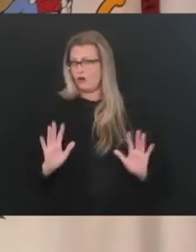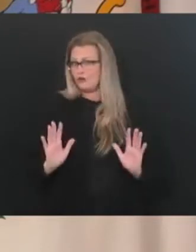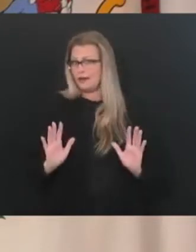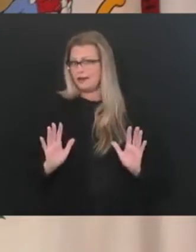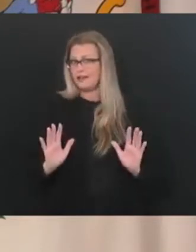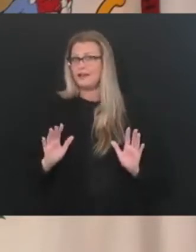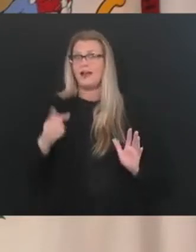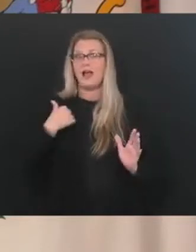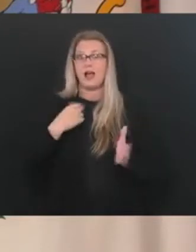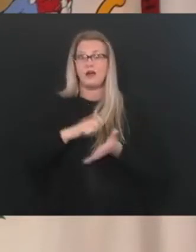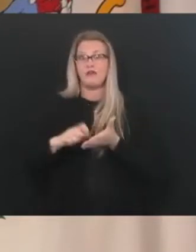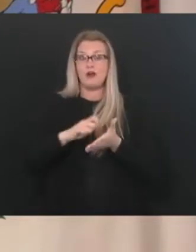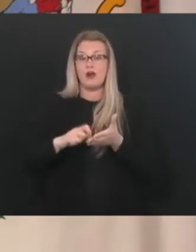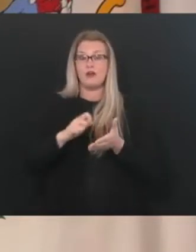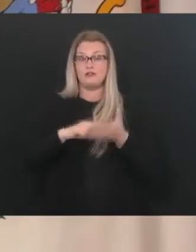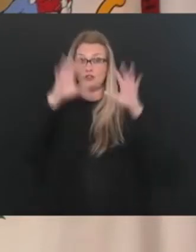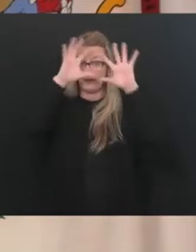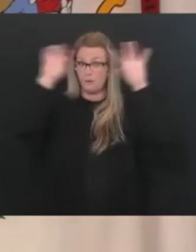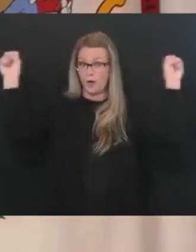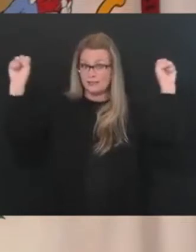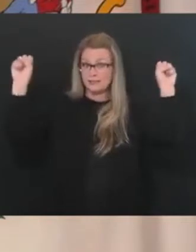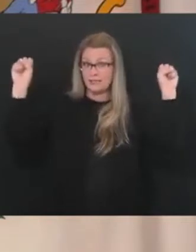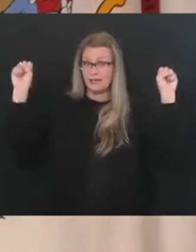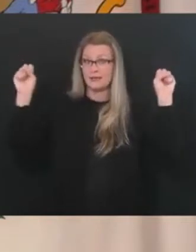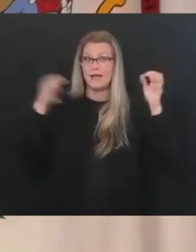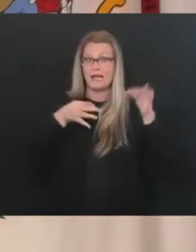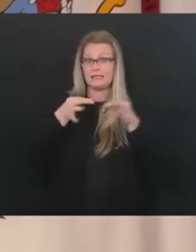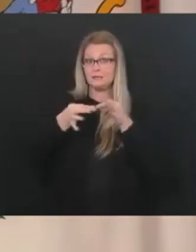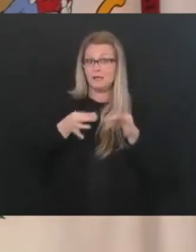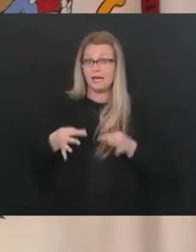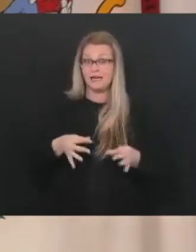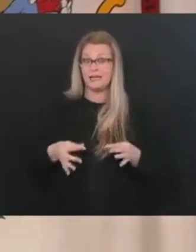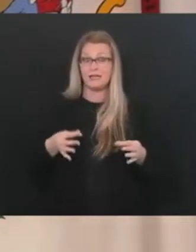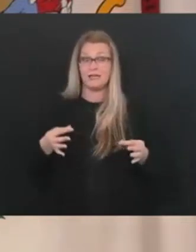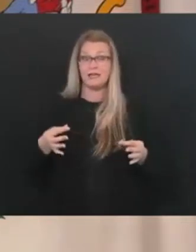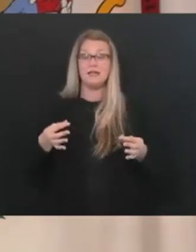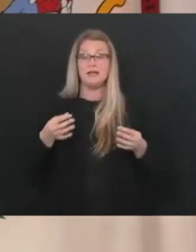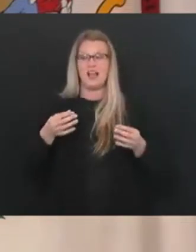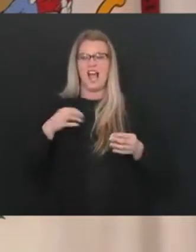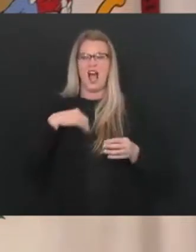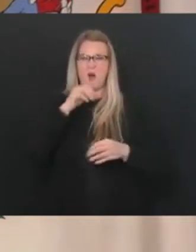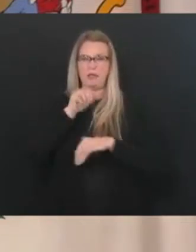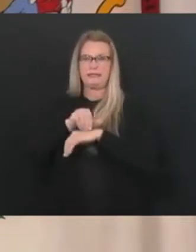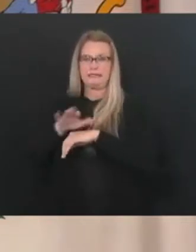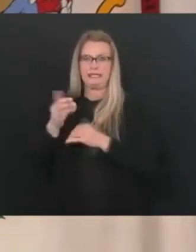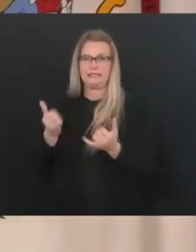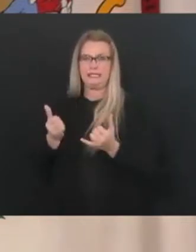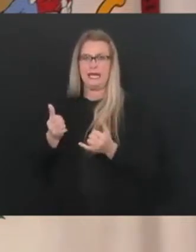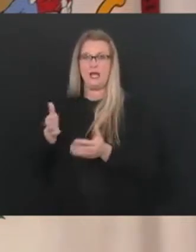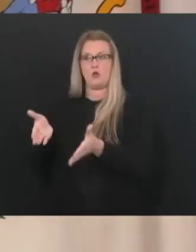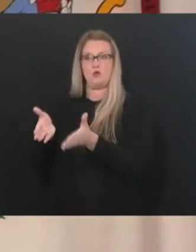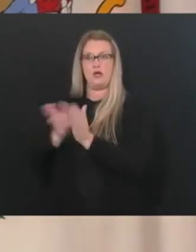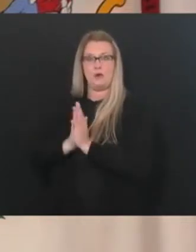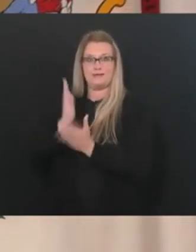A LETTER, I DON'T KNOW WHERE THE LETTER IS, I JUST GOT THROUGH SIGNING A LETTER TO THE PRESIDENT.